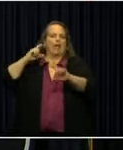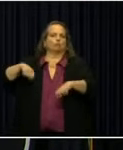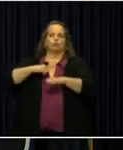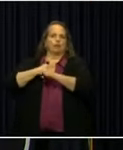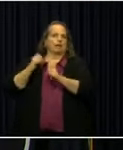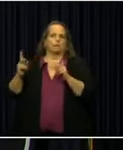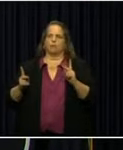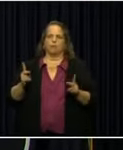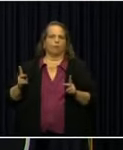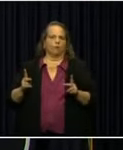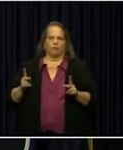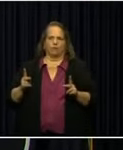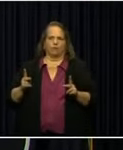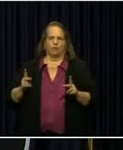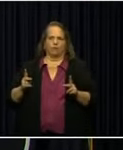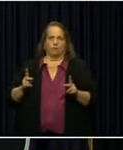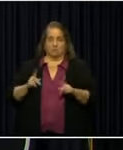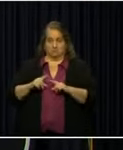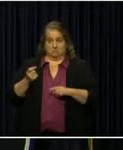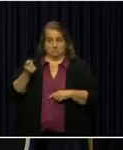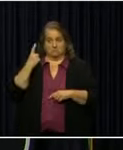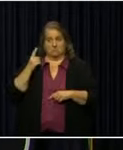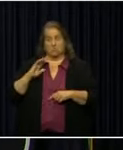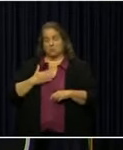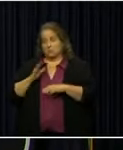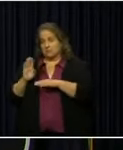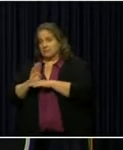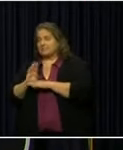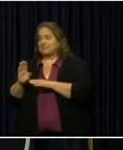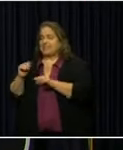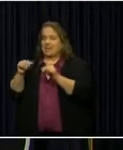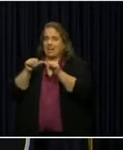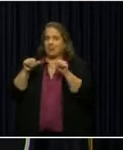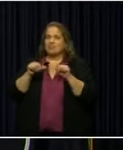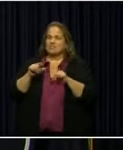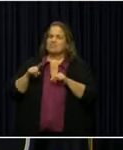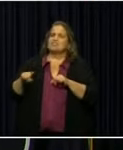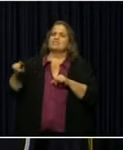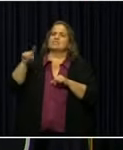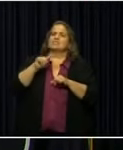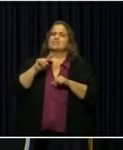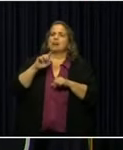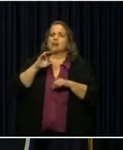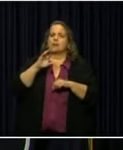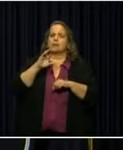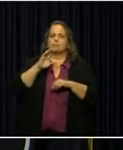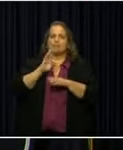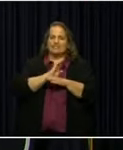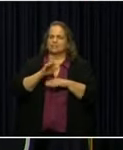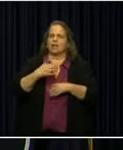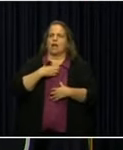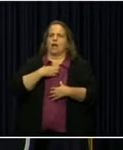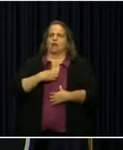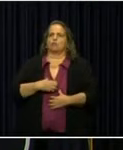DON'T HAVE THE RESOURCES AND THE PREPAREDNESS THAT WE HAVE WORK SO HARD TO HAVE IF THERE IS A SEC LATER SPIKE.